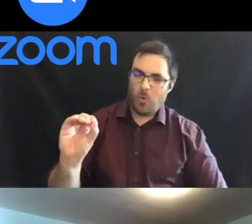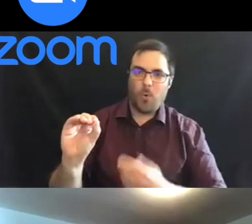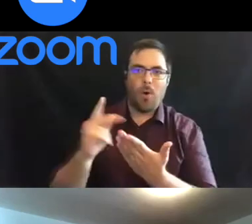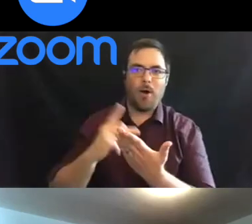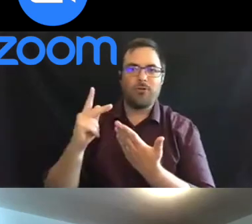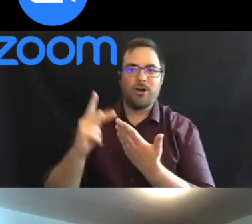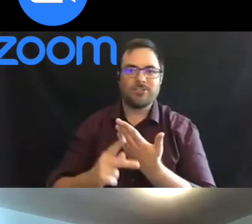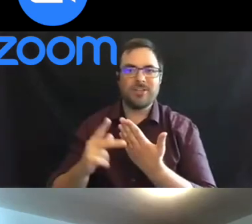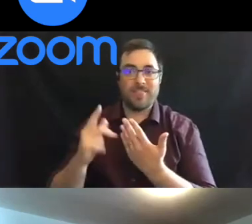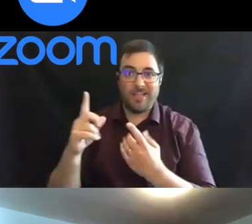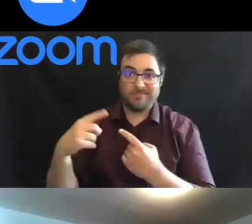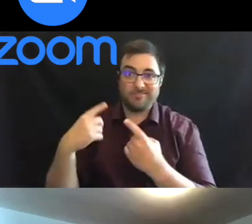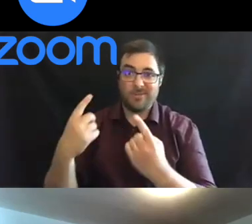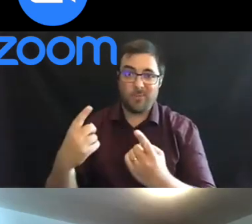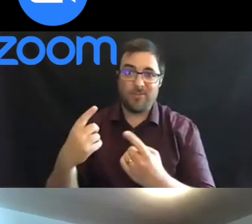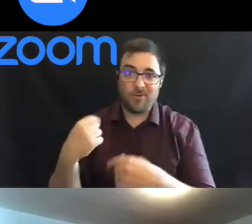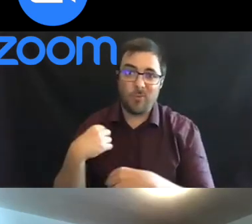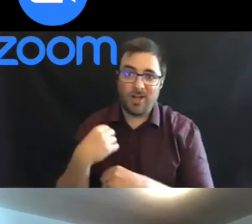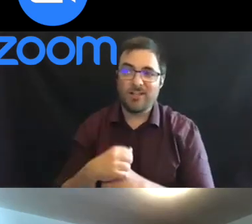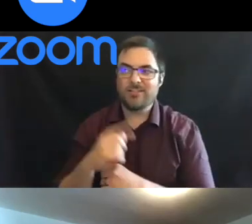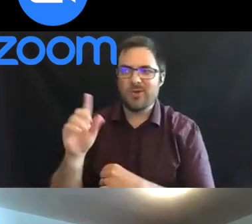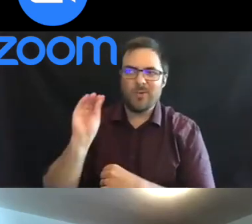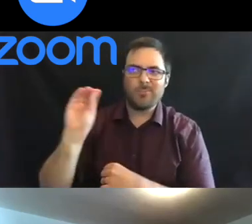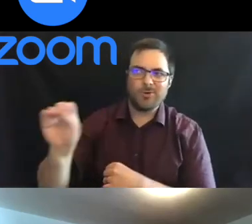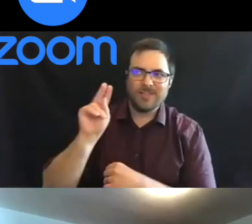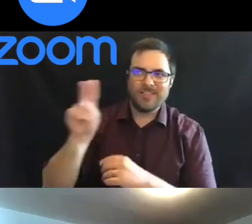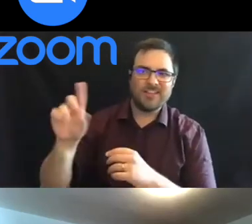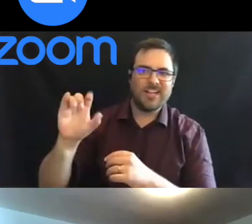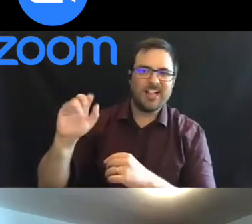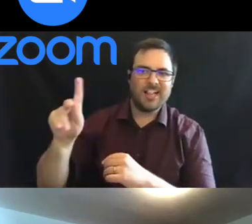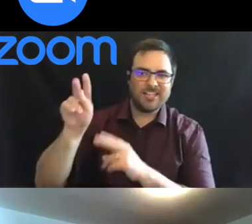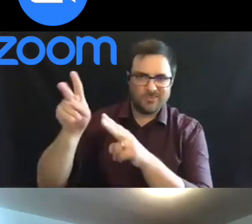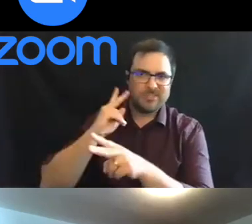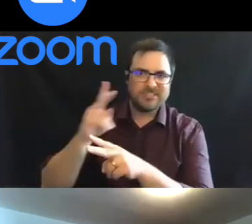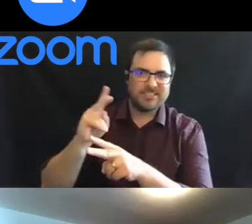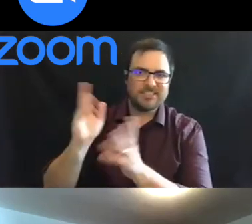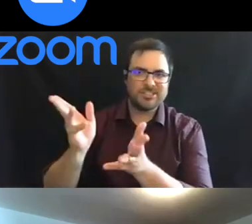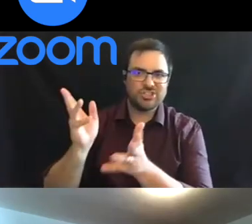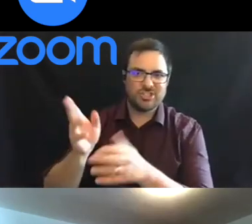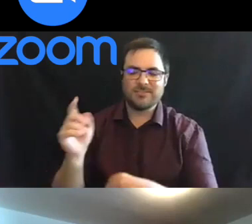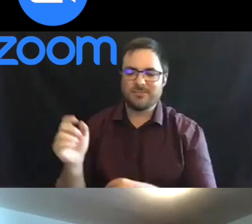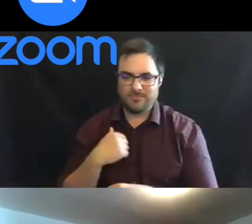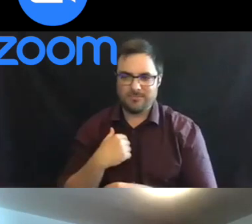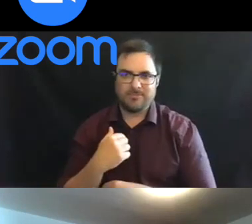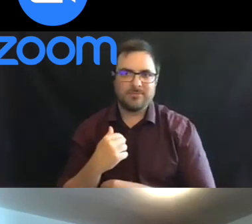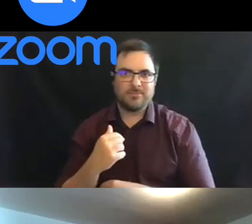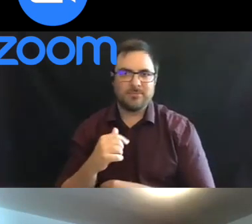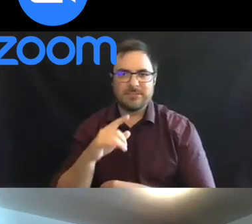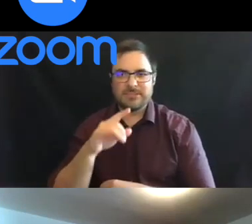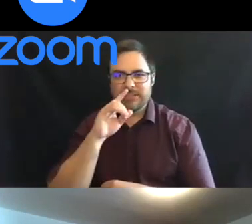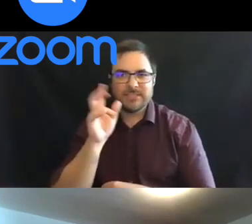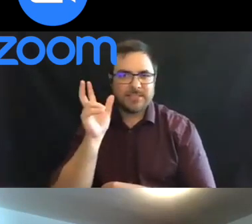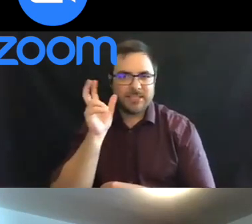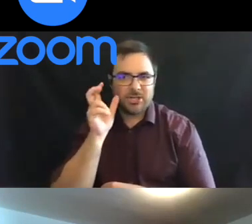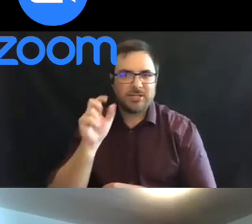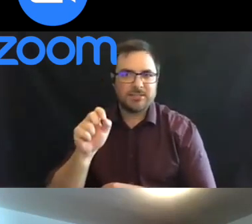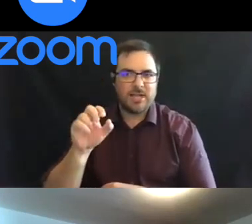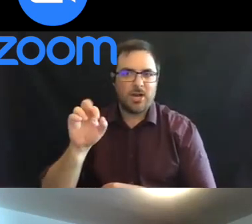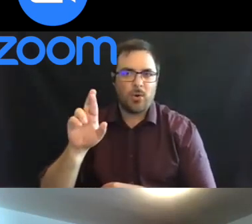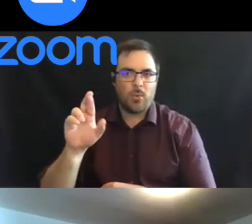been around for a long time. I'm going to put...it's actually kidshearing.org. Is that right, echo?